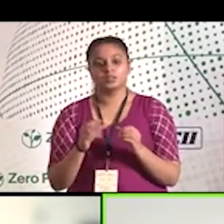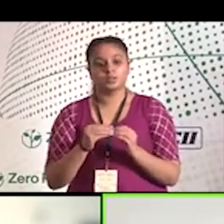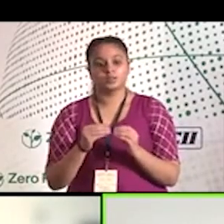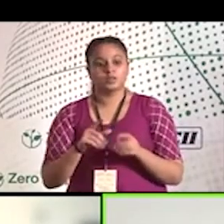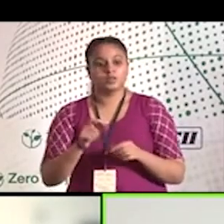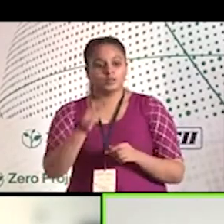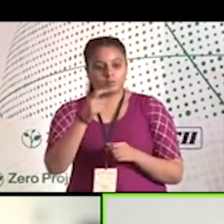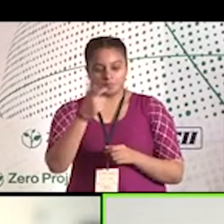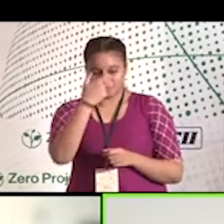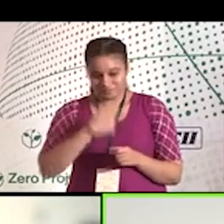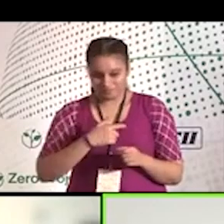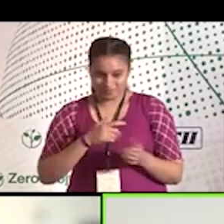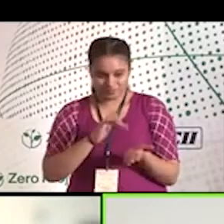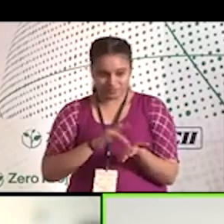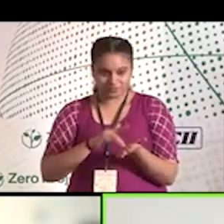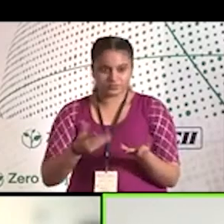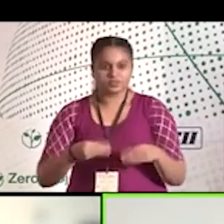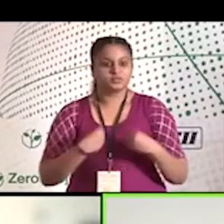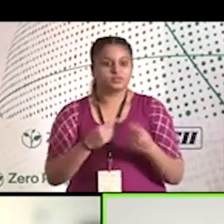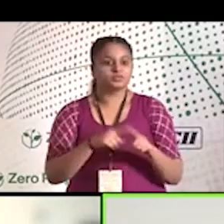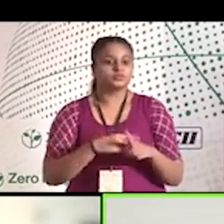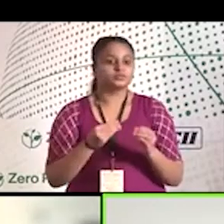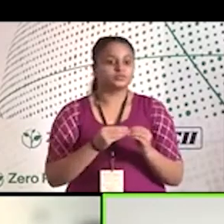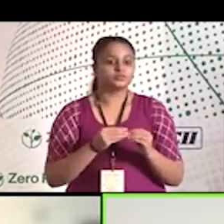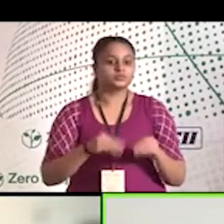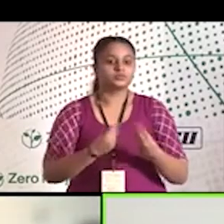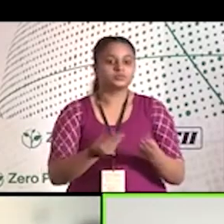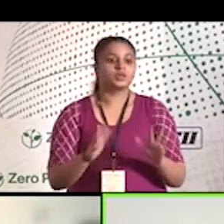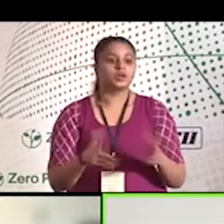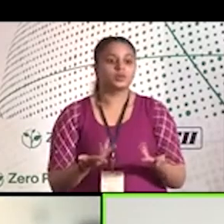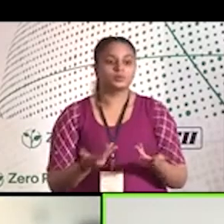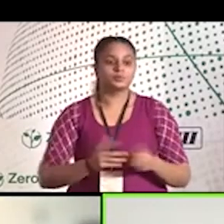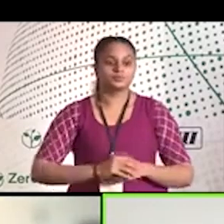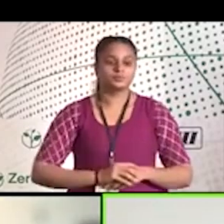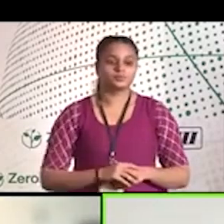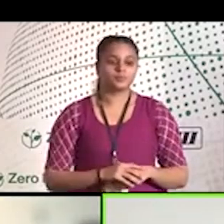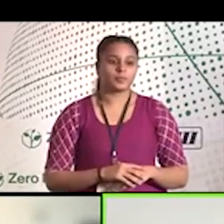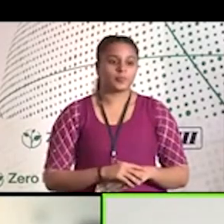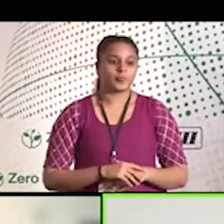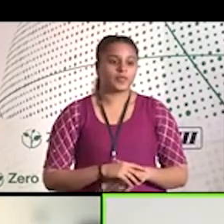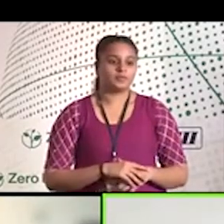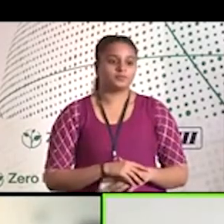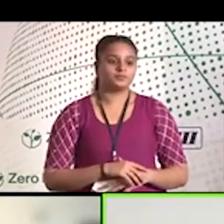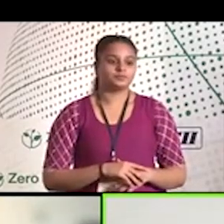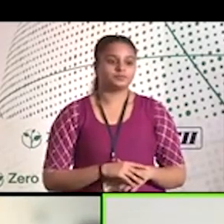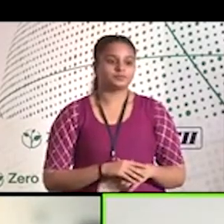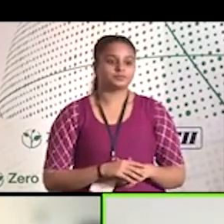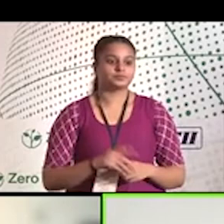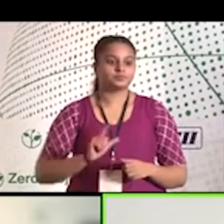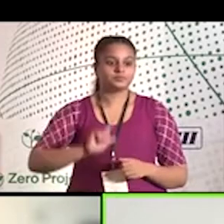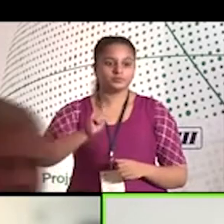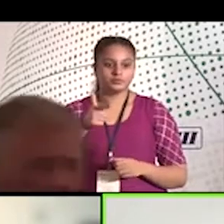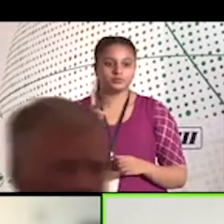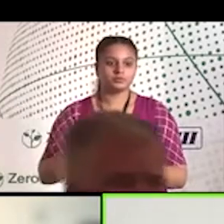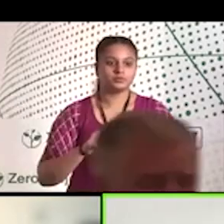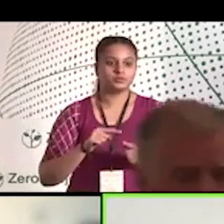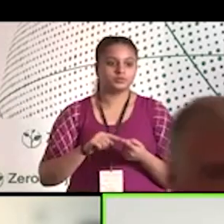And I know in one of our earlier conversations you mentioned about very novel initiative that you're experimenting there about